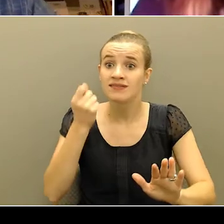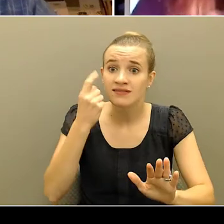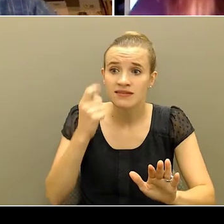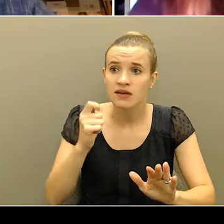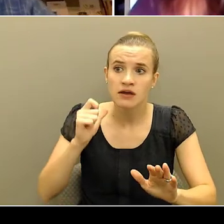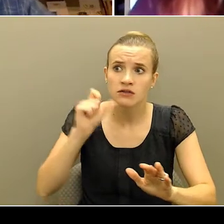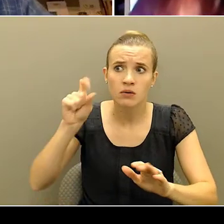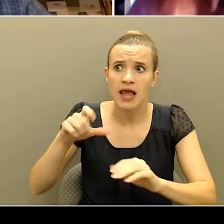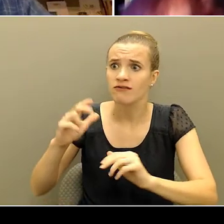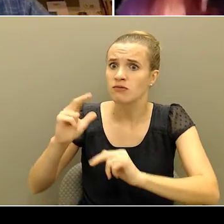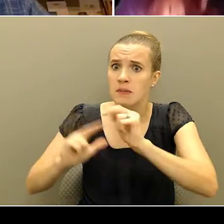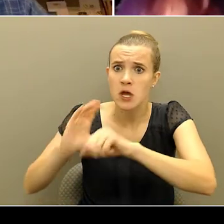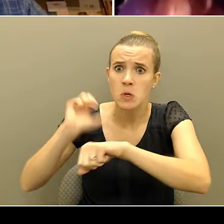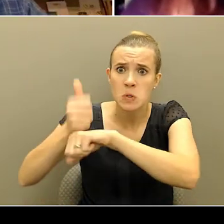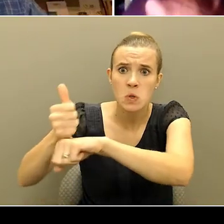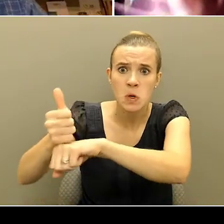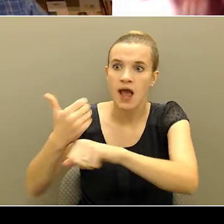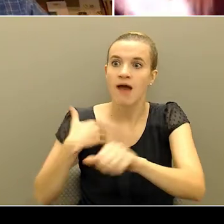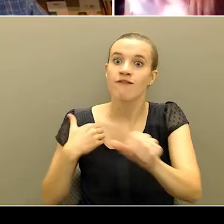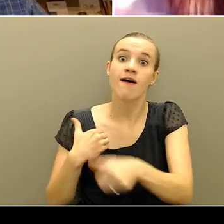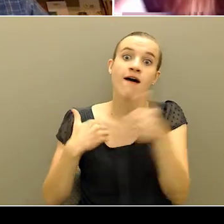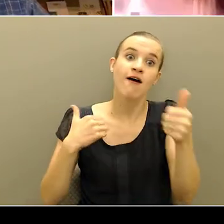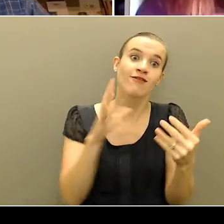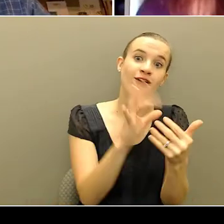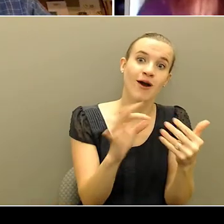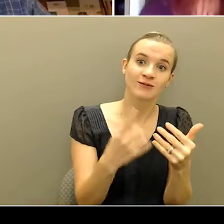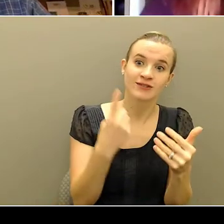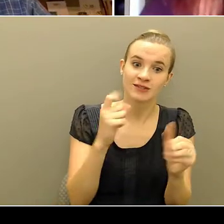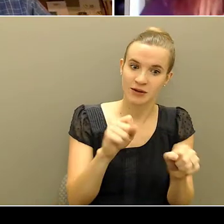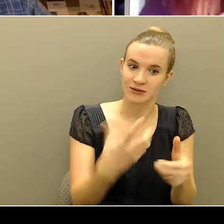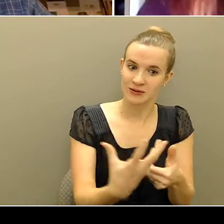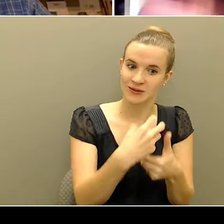have a ton of seating inside, and if they do, it's super jammed. Where's the